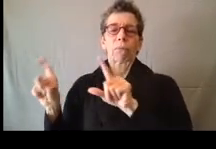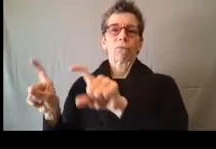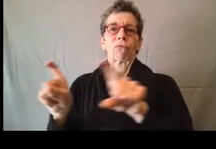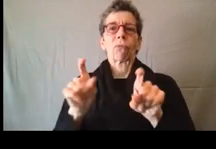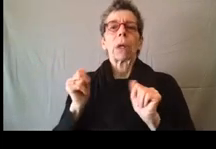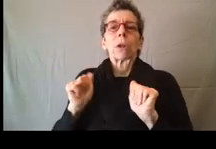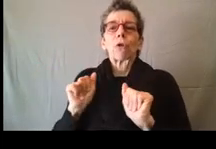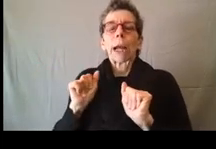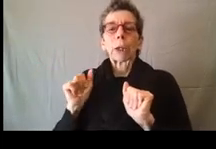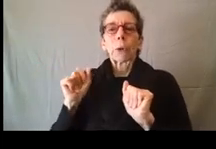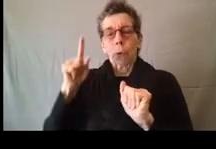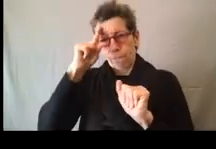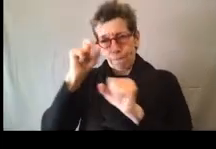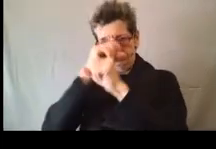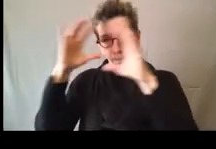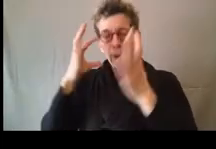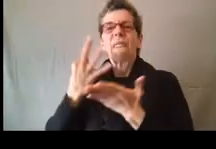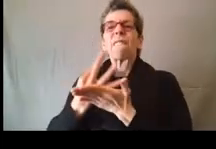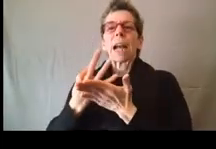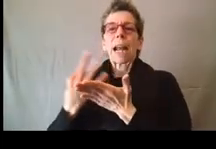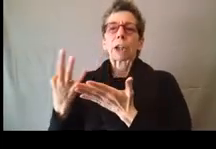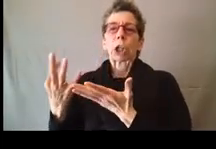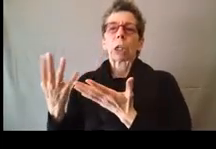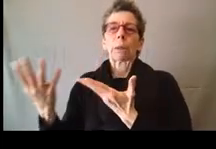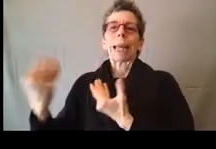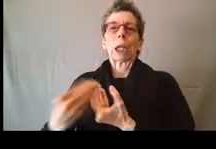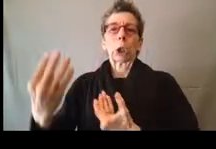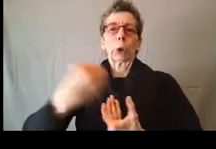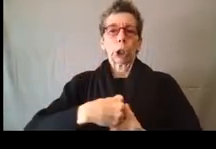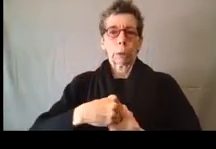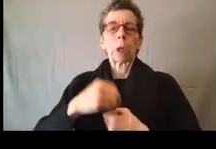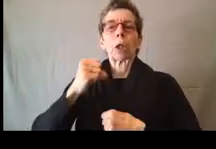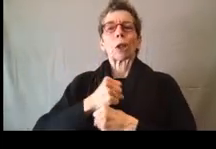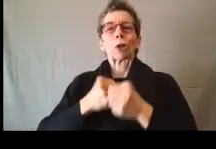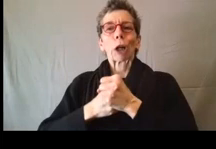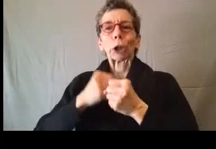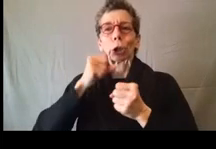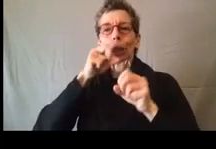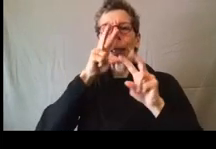financial inclusion. This was a quantitative, structured assessment. We developed a tool,